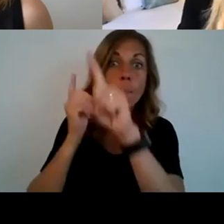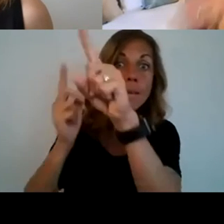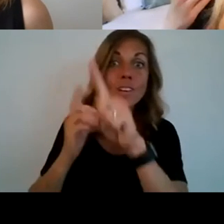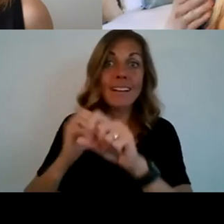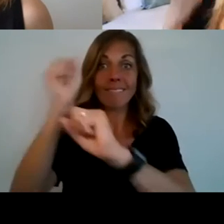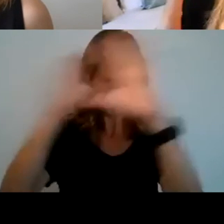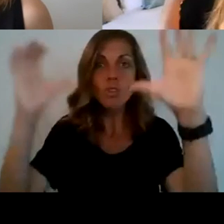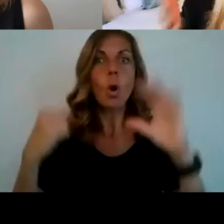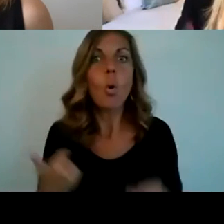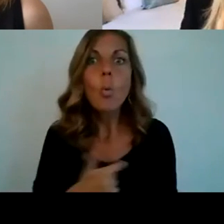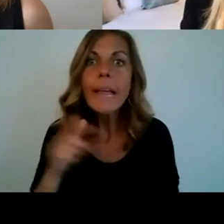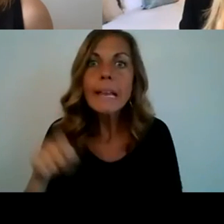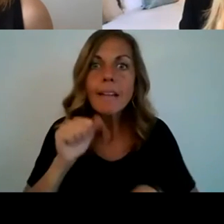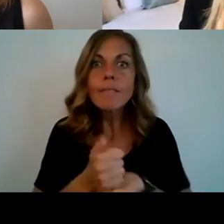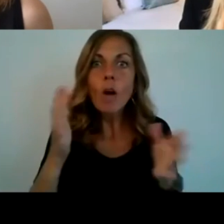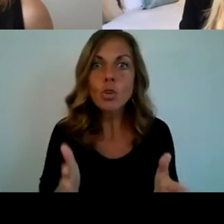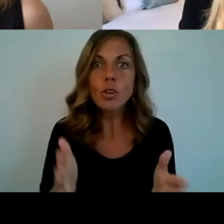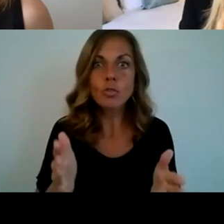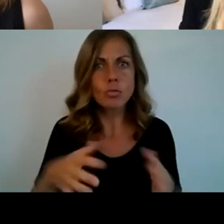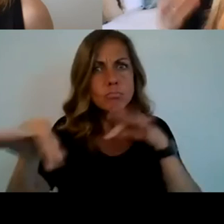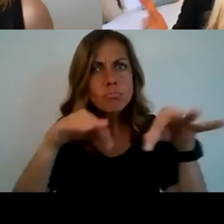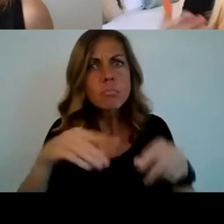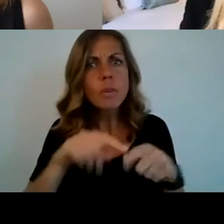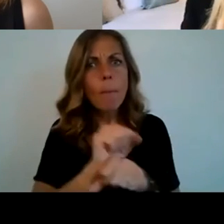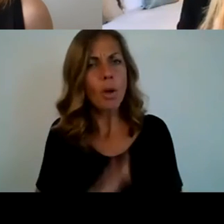their employees this is why you're showing up every single day. This is why we're asking